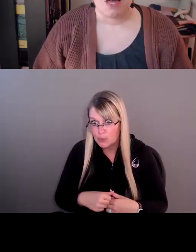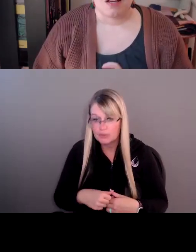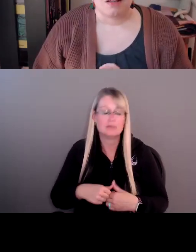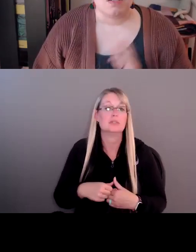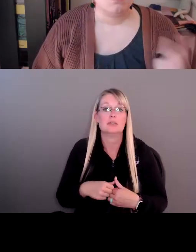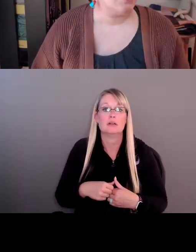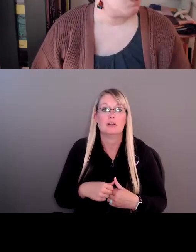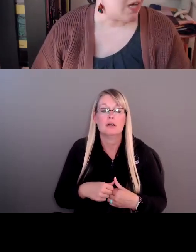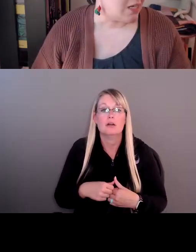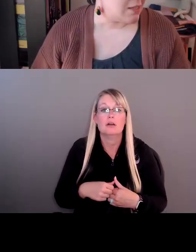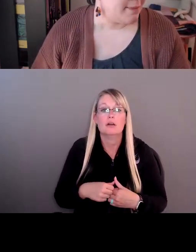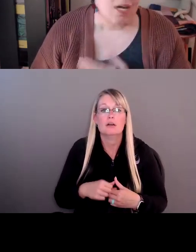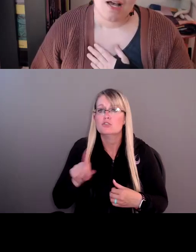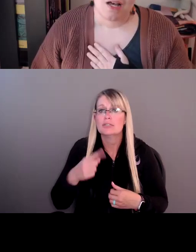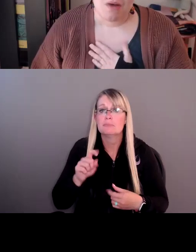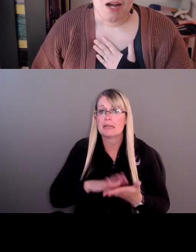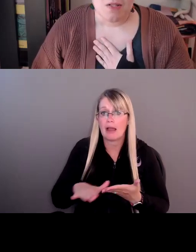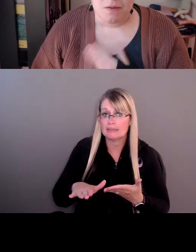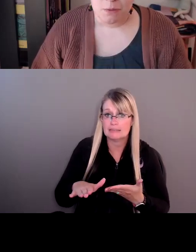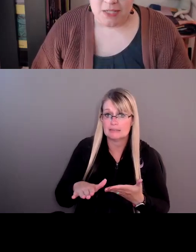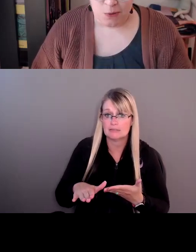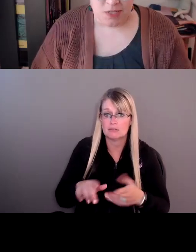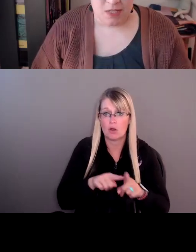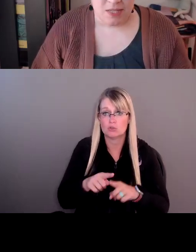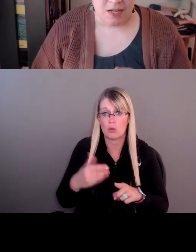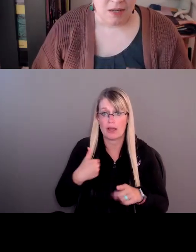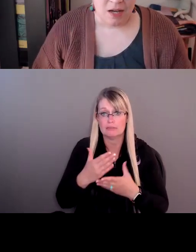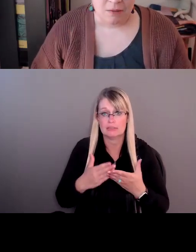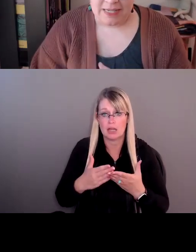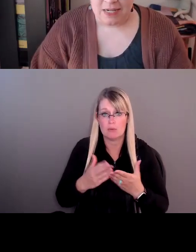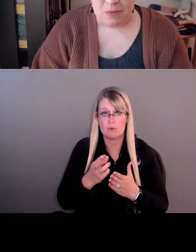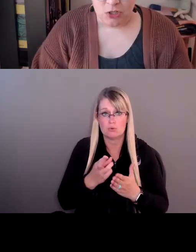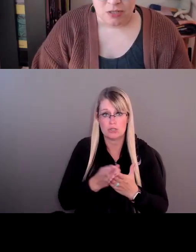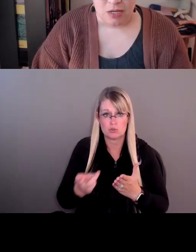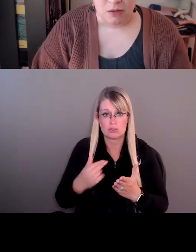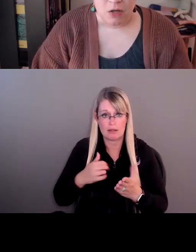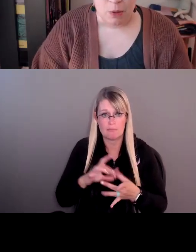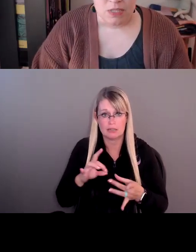And ultimately, just be kind. I also have some resources like I said I mentioned, I will post the